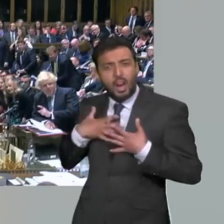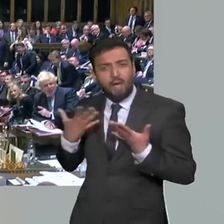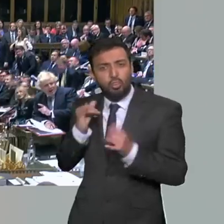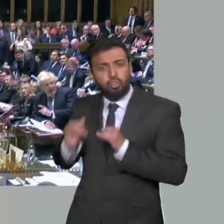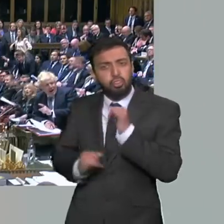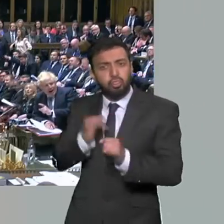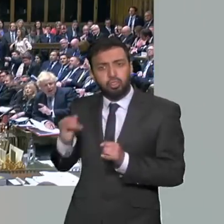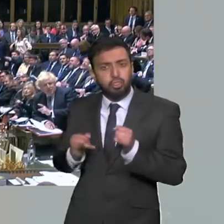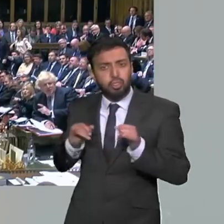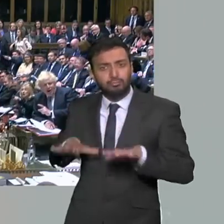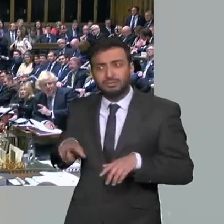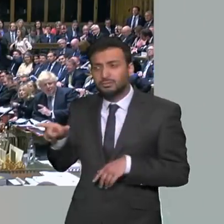[Interruption.]